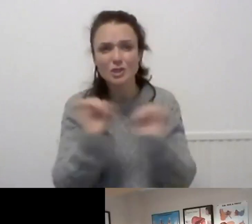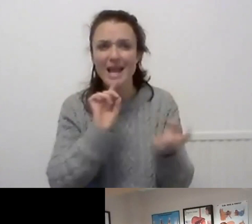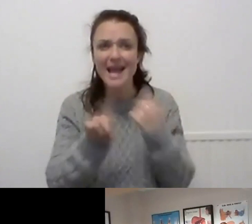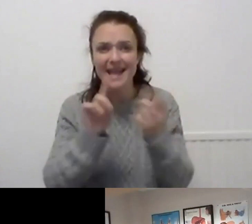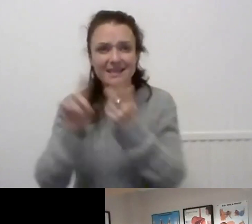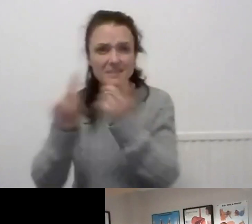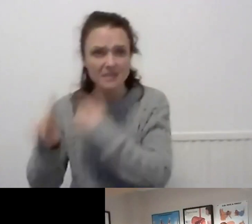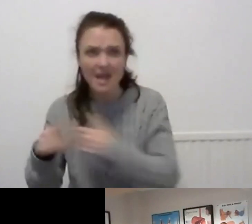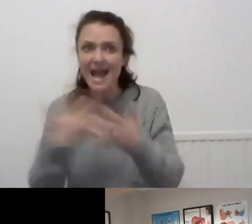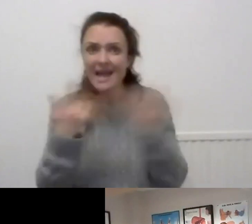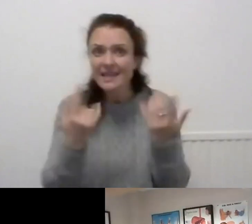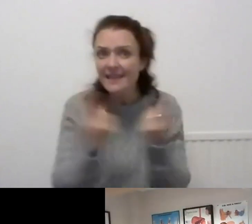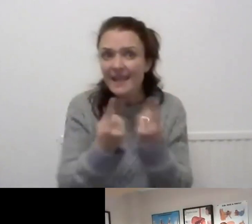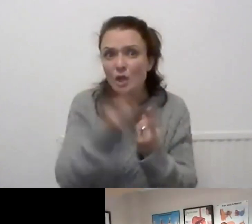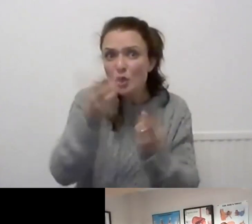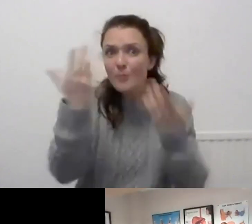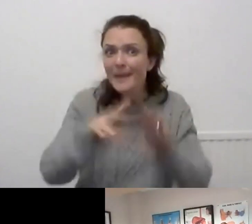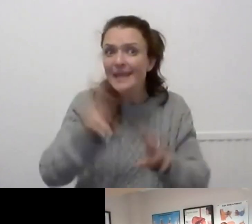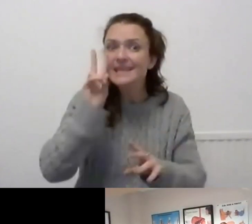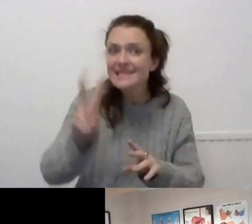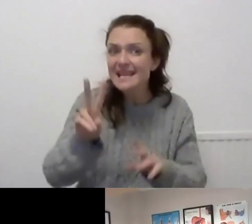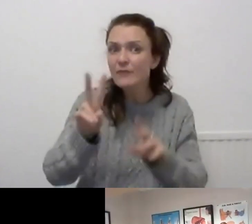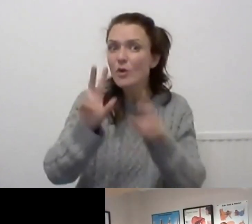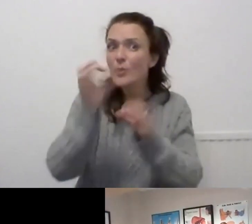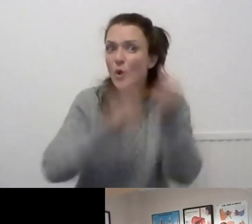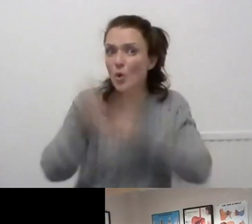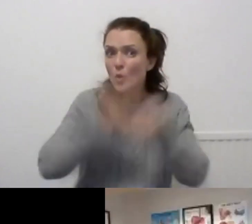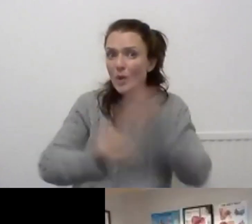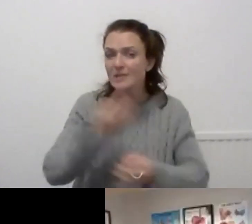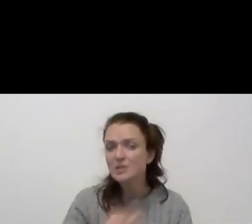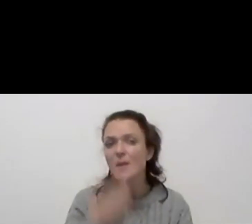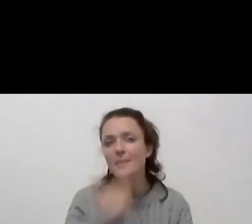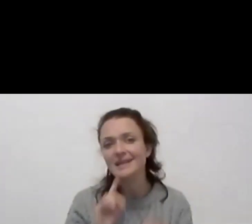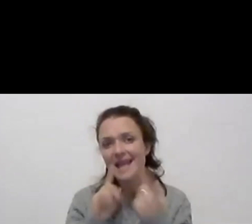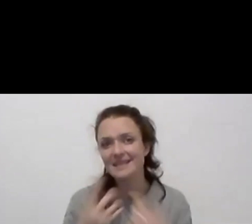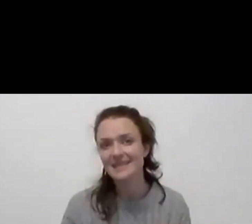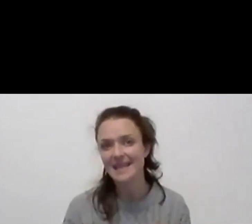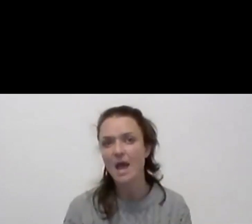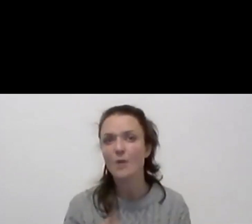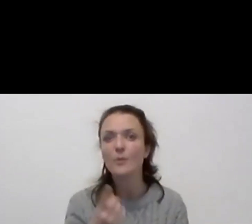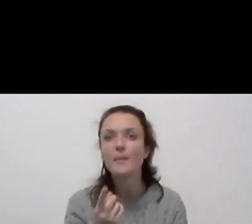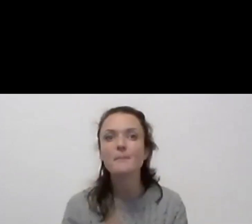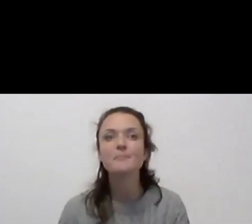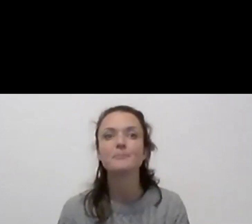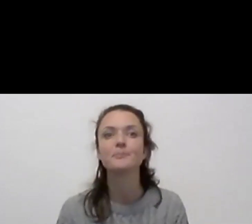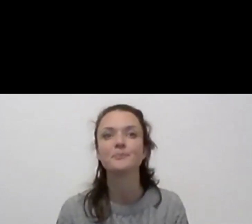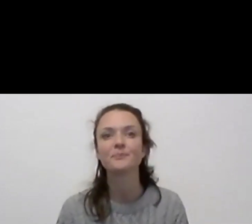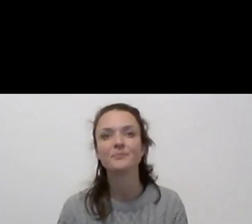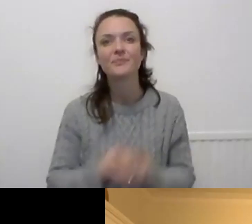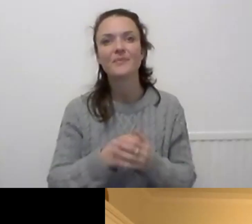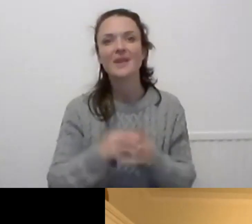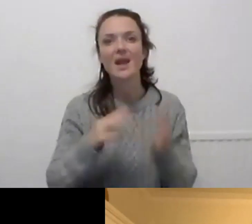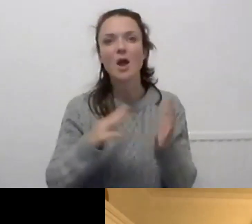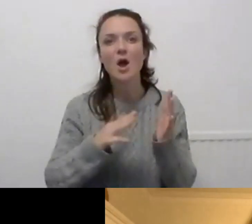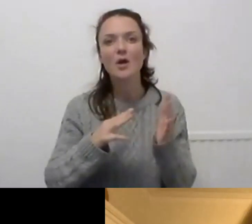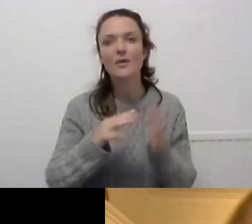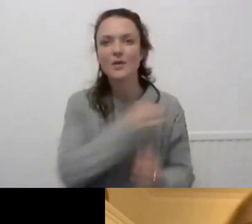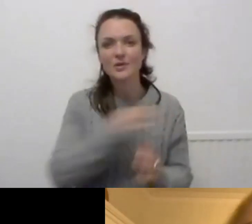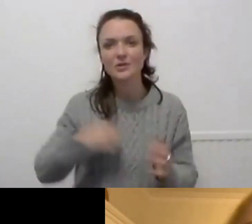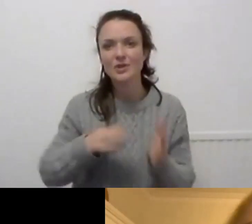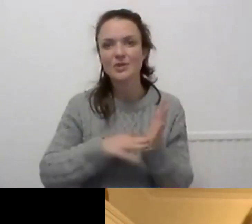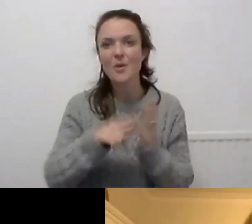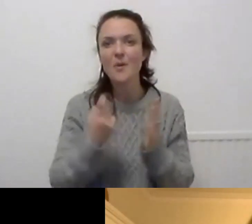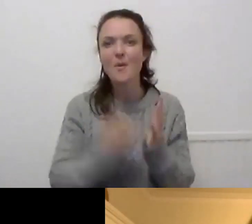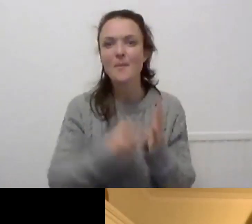highlighting, please do that. So Dr. Murthy, we'll start with you. Your last word. My last word is I